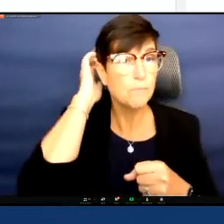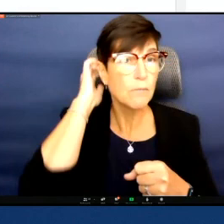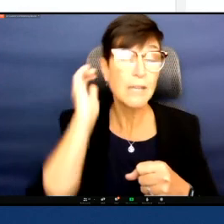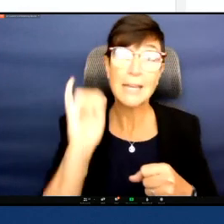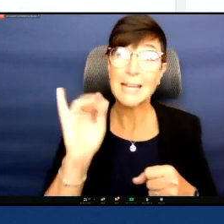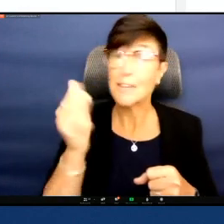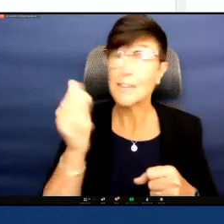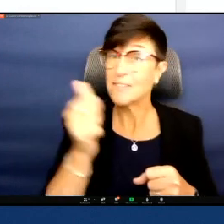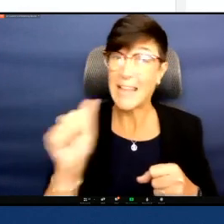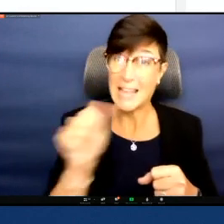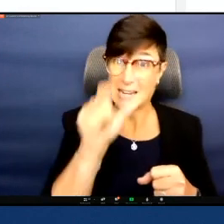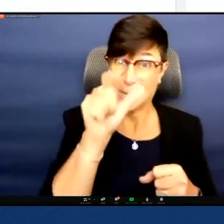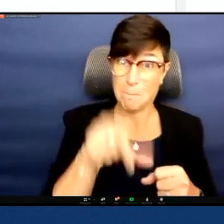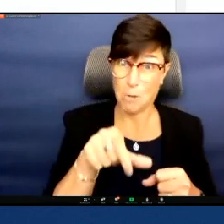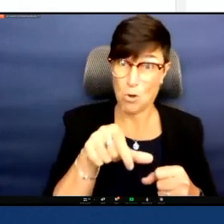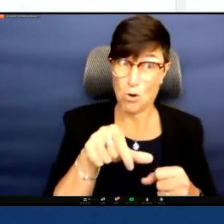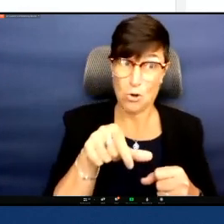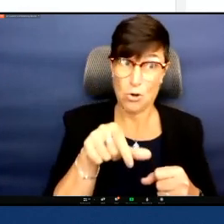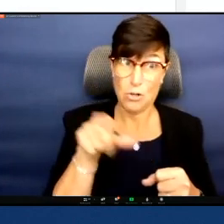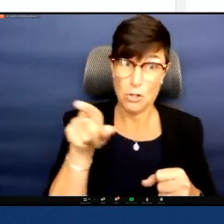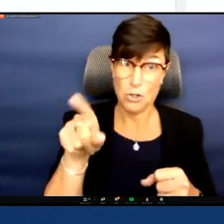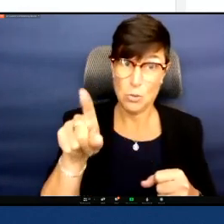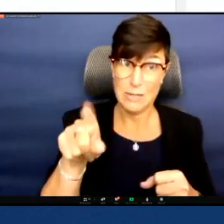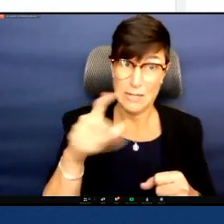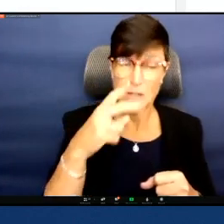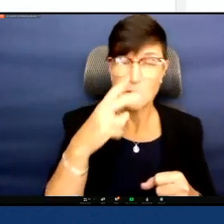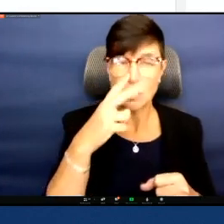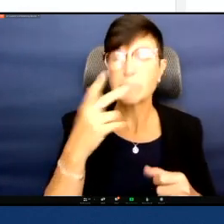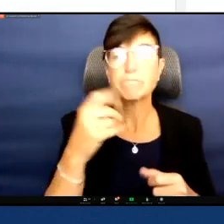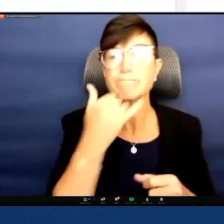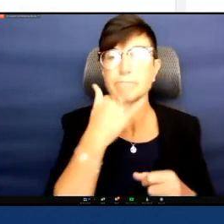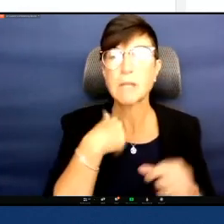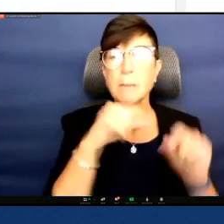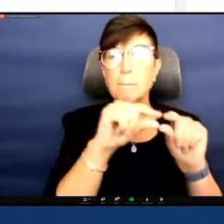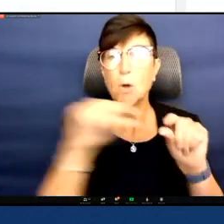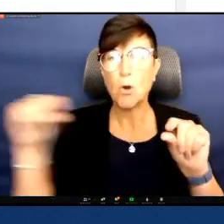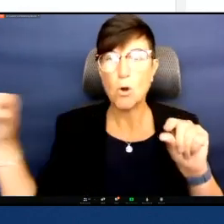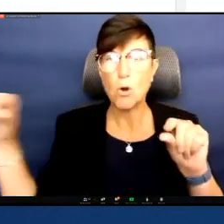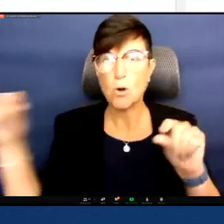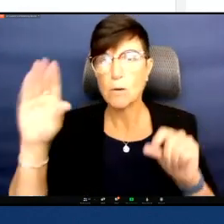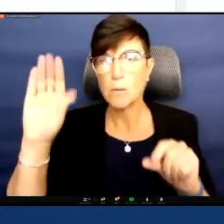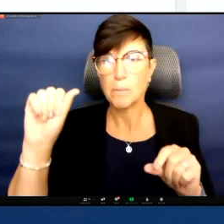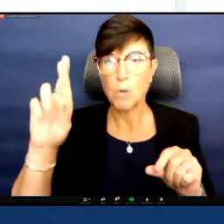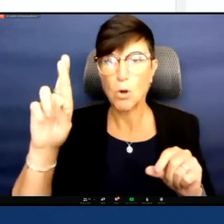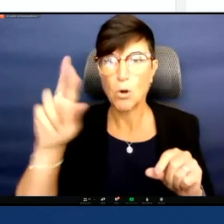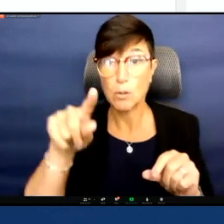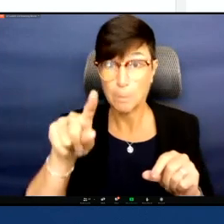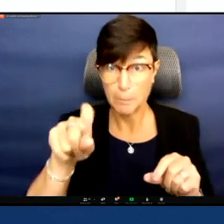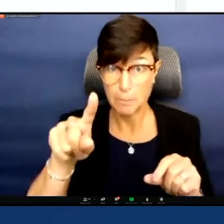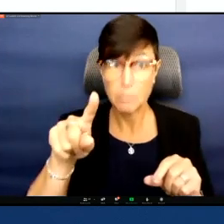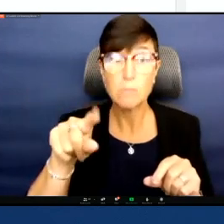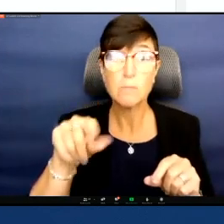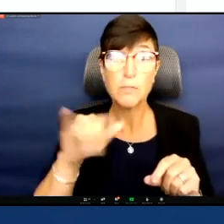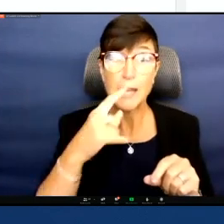which is indicated here by the Red Arrow, it will allow you to drill down further into the budget.